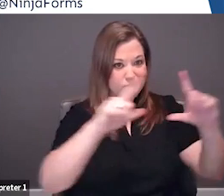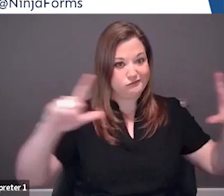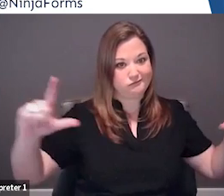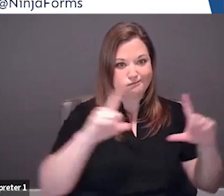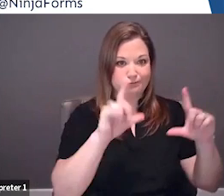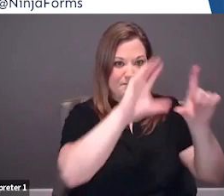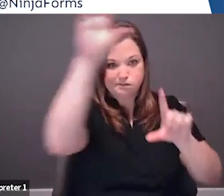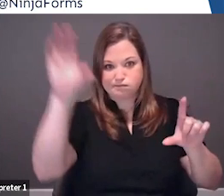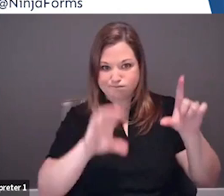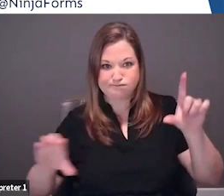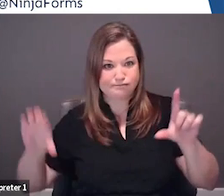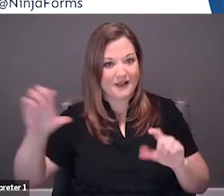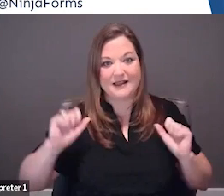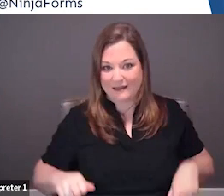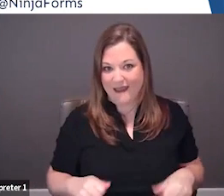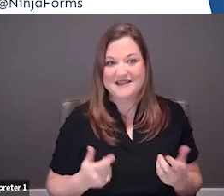on your monitor or even on a second monitor.